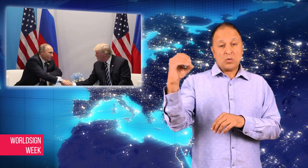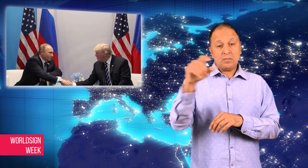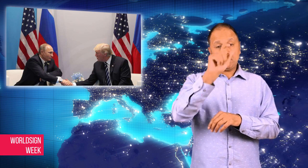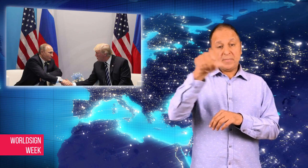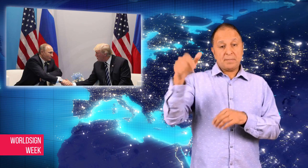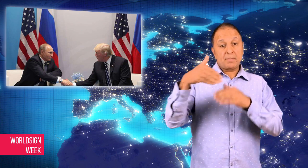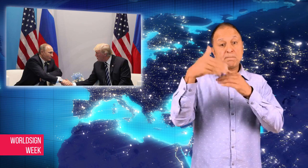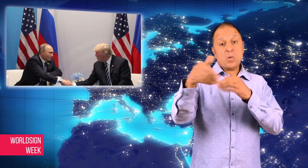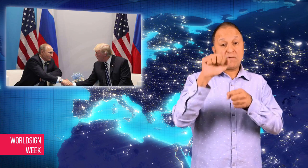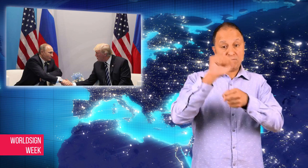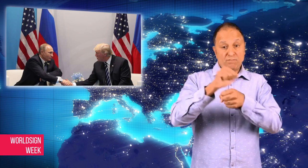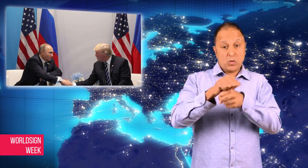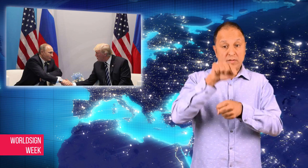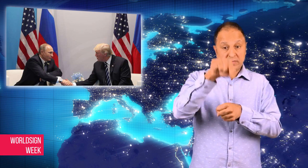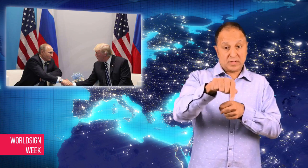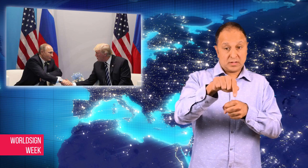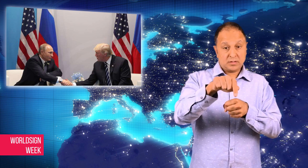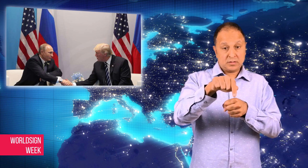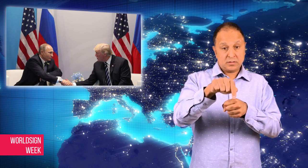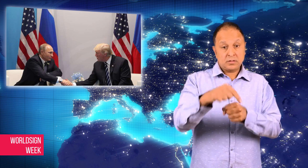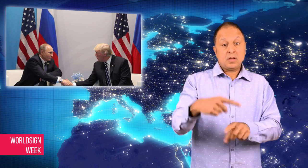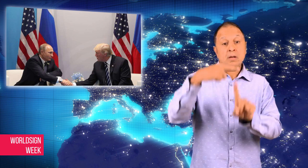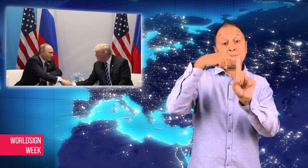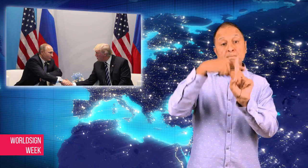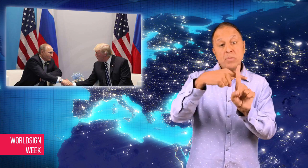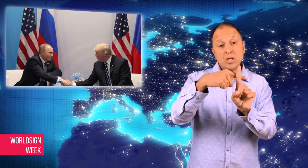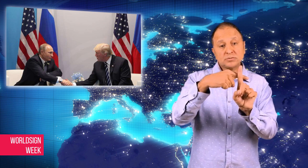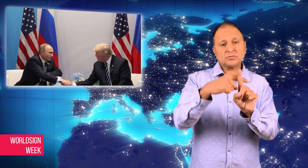currently employed at the Moscow U.S.